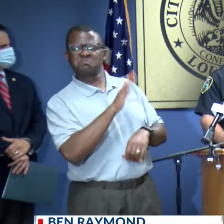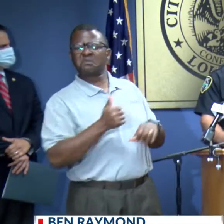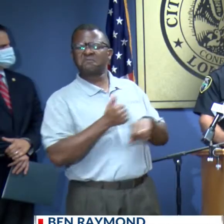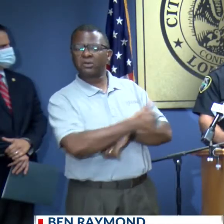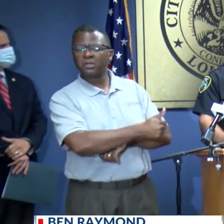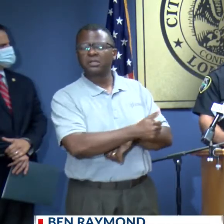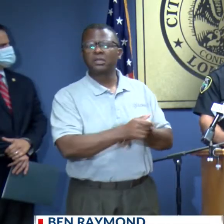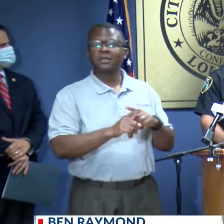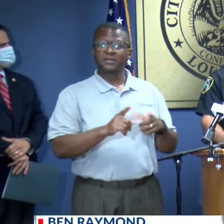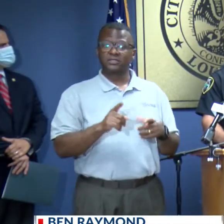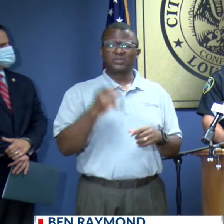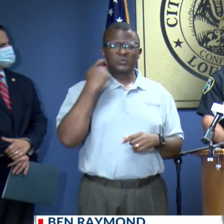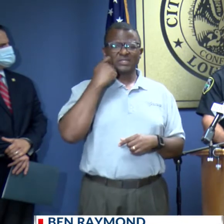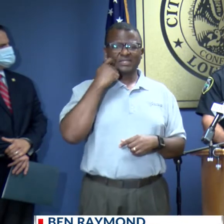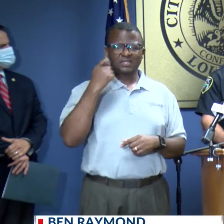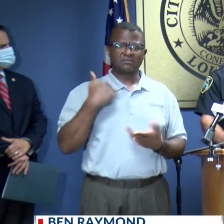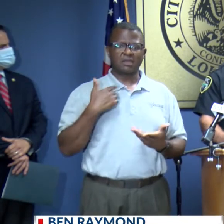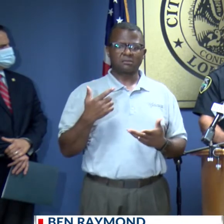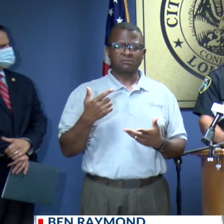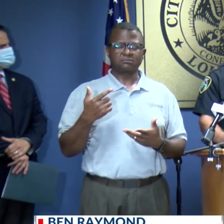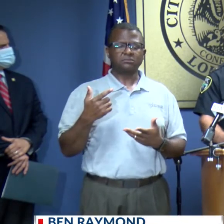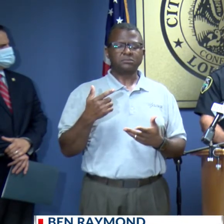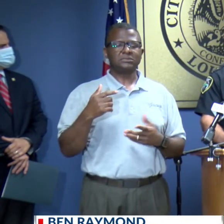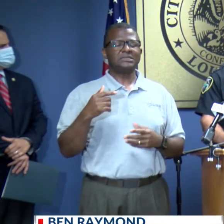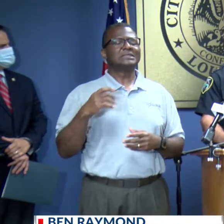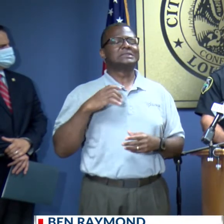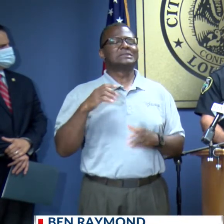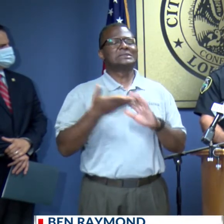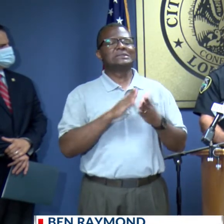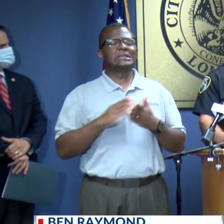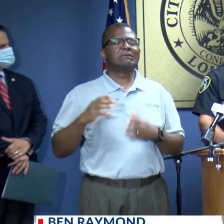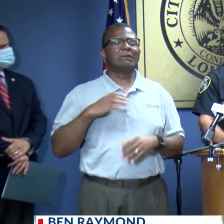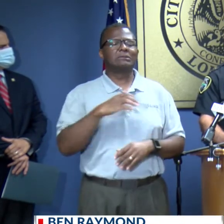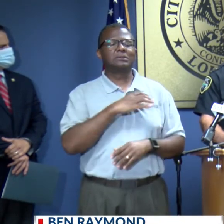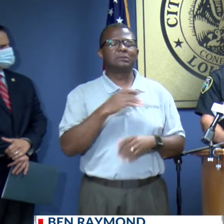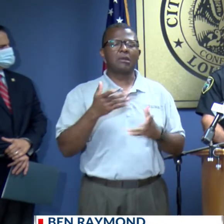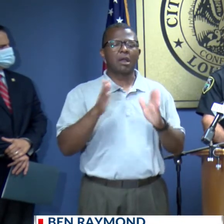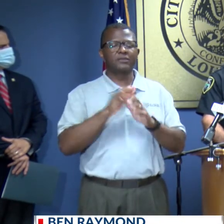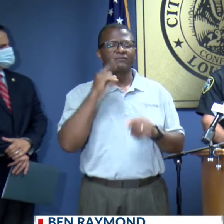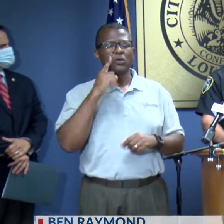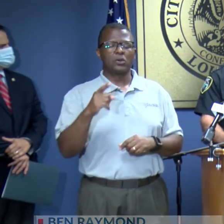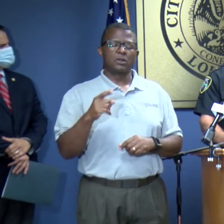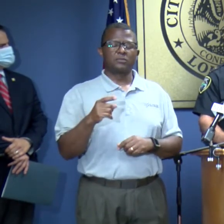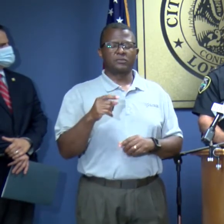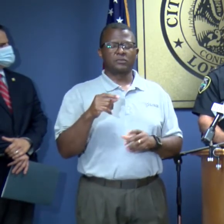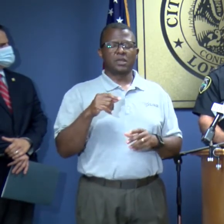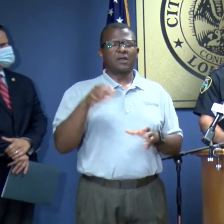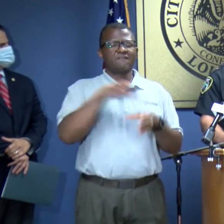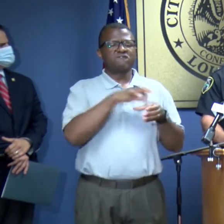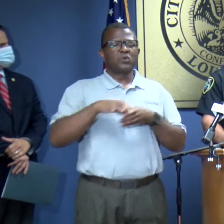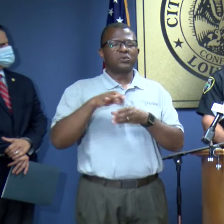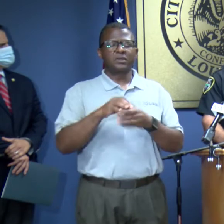of no confidence in my leadership. To blame me as chief of police for the violent offenders roaming our streets is ludicrous. We do